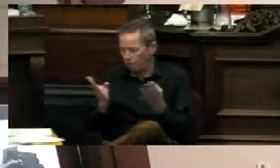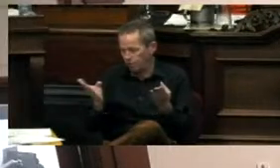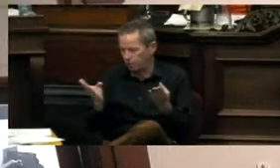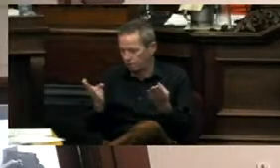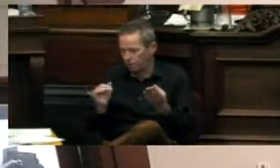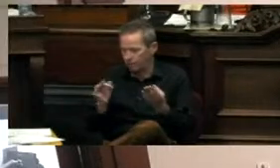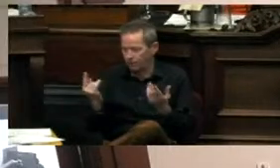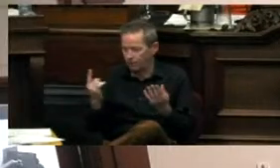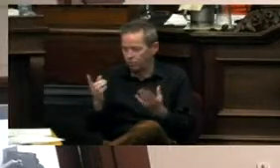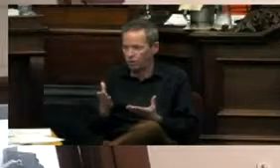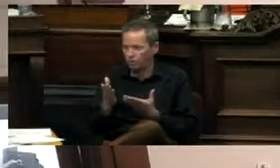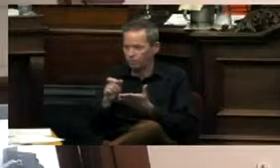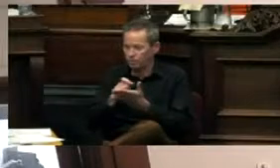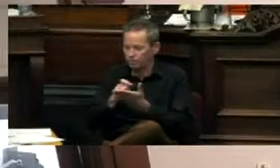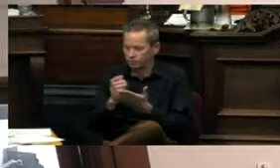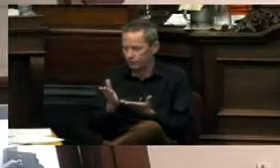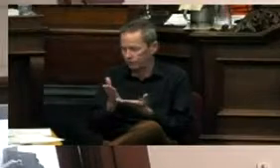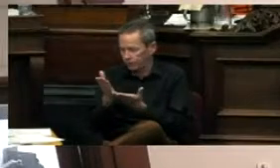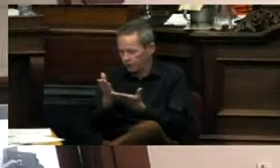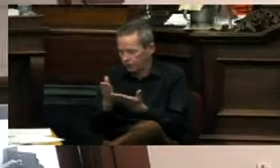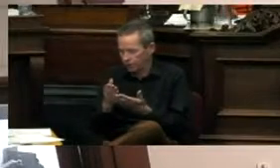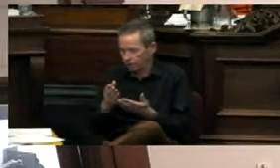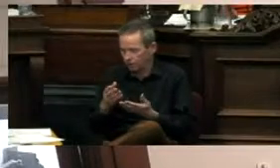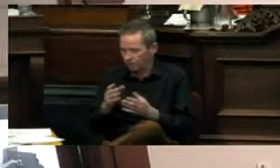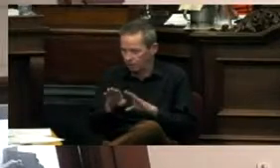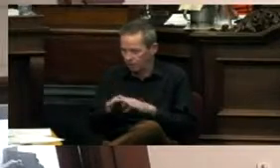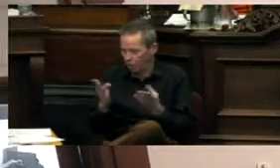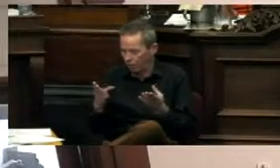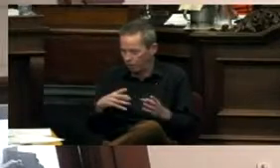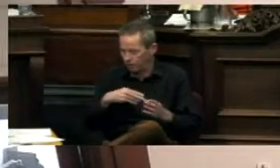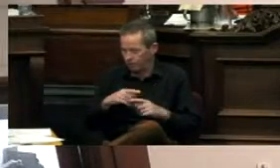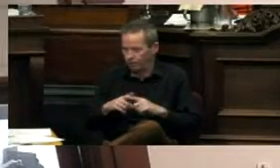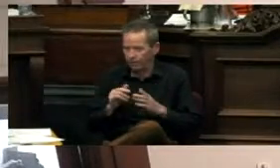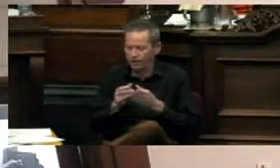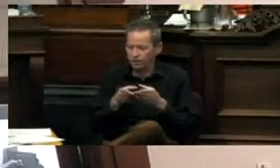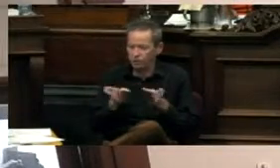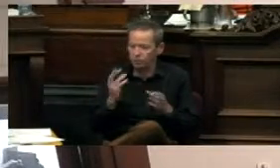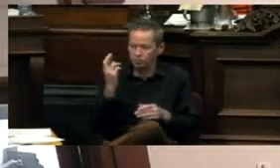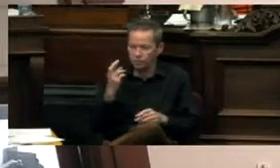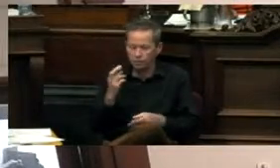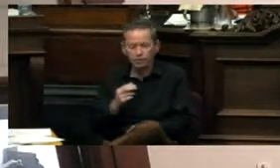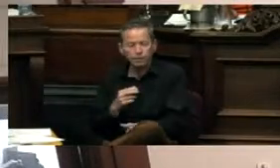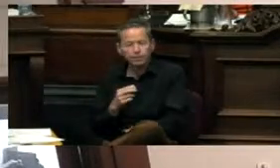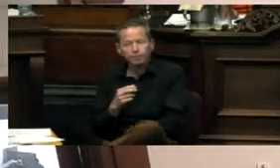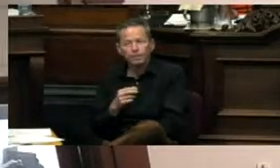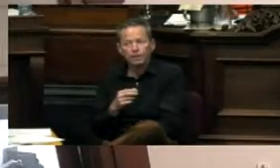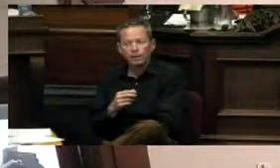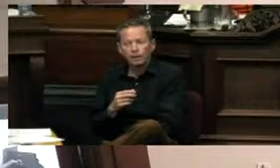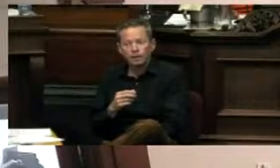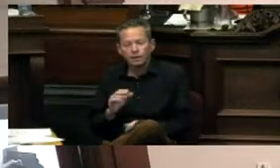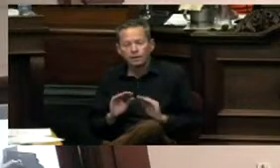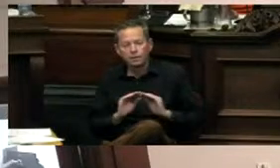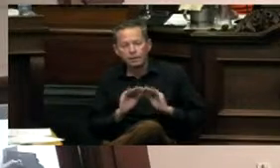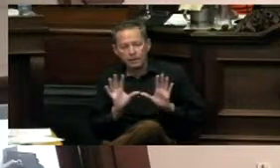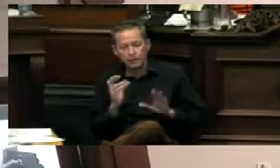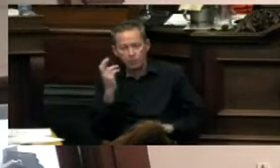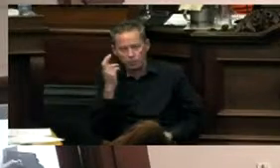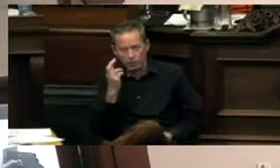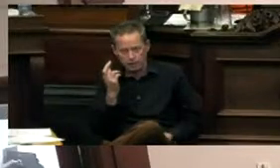kind of internal conversation about a policy related to that, I'm open to that. If someone wanted to put a suggestion in